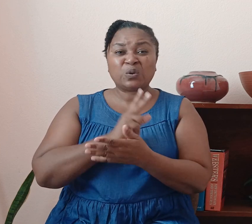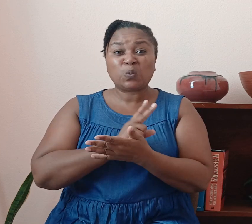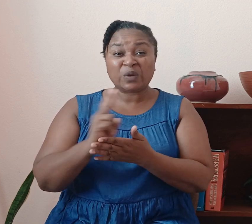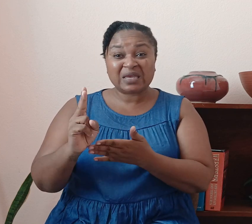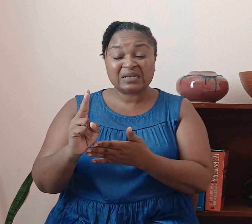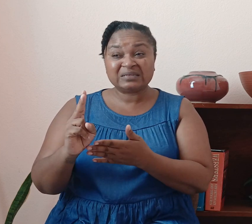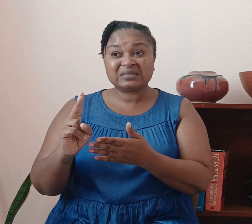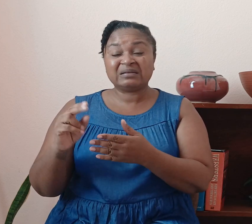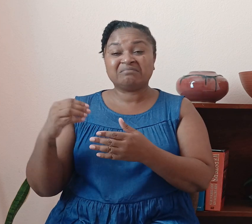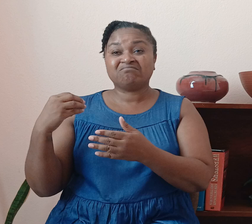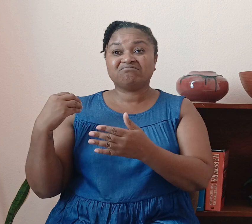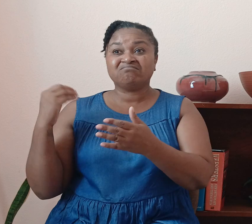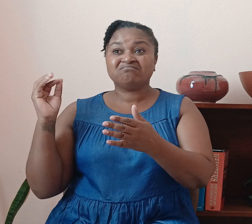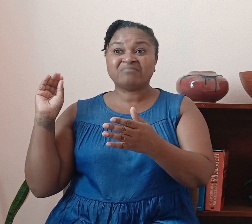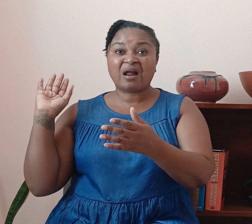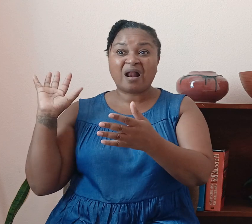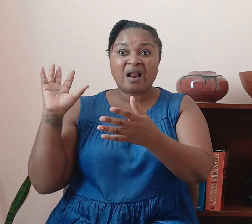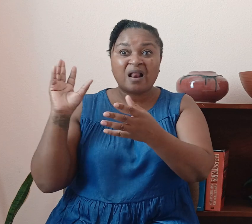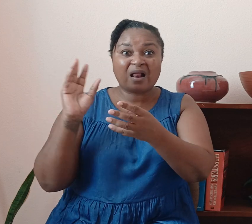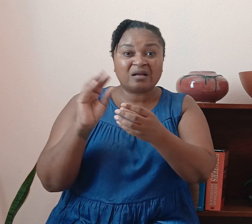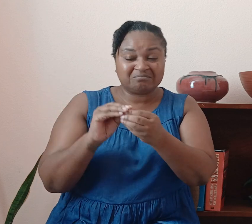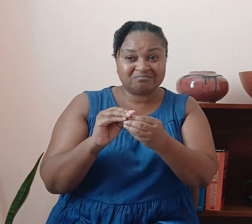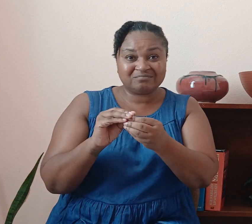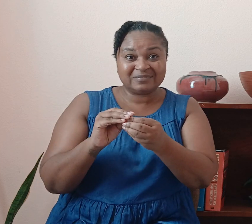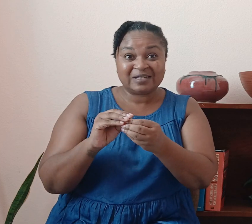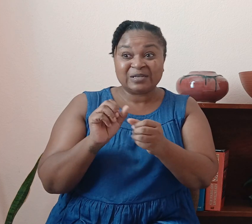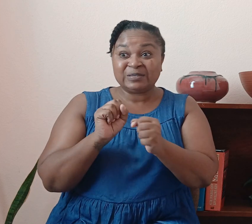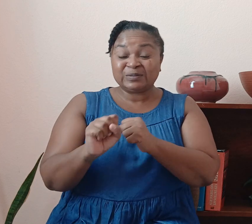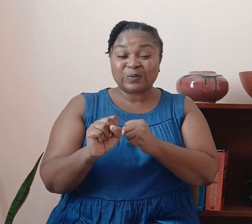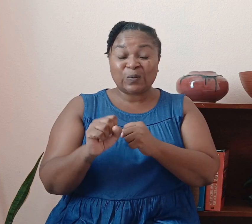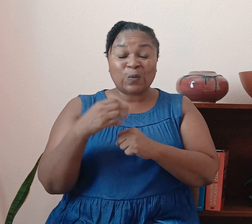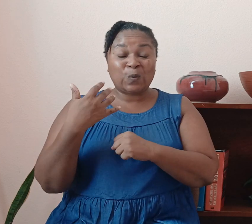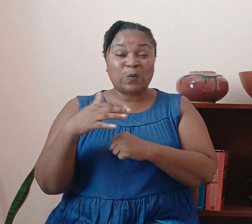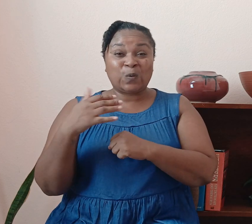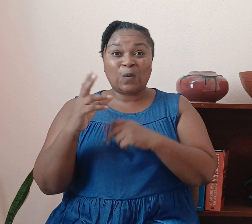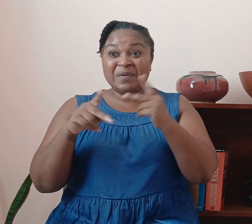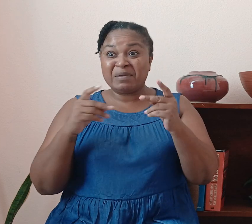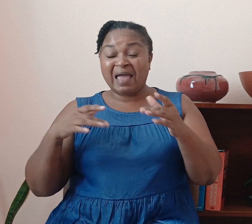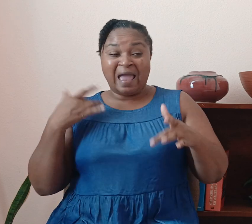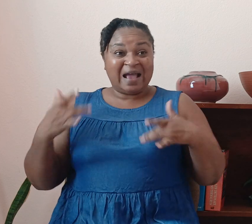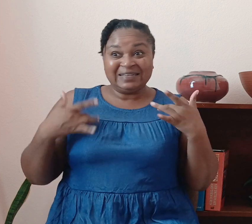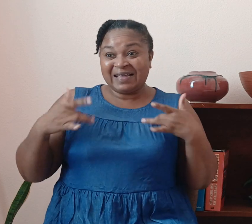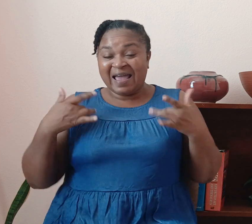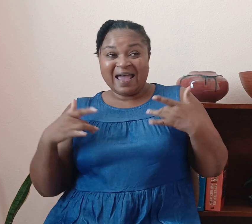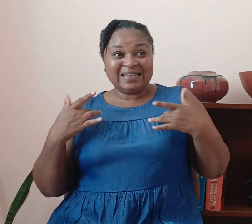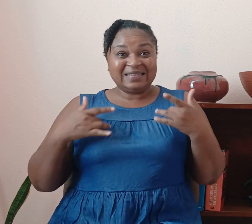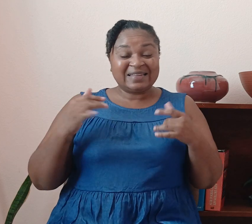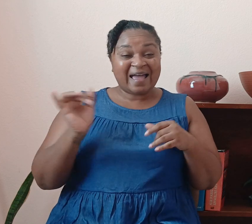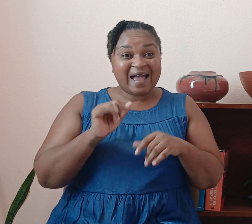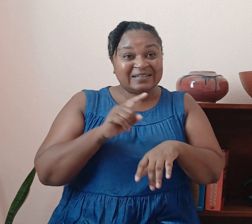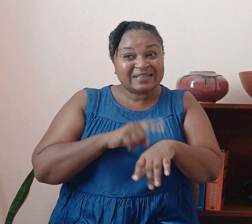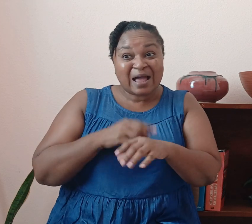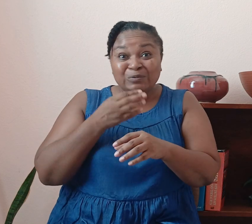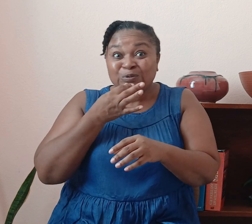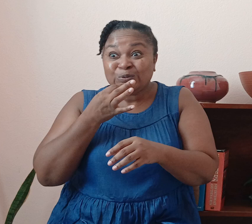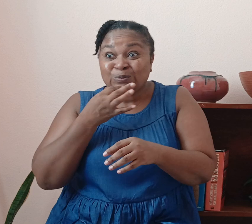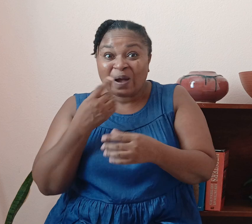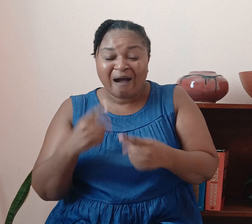so there was a great deal of excitement as the time approached, and very strong